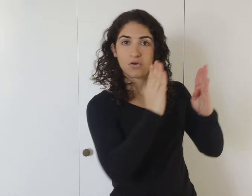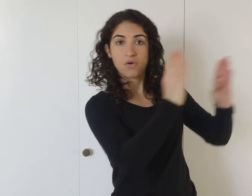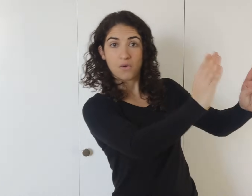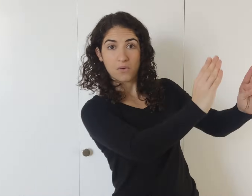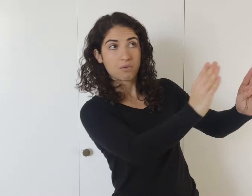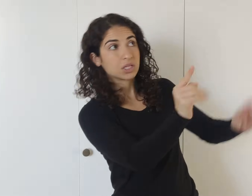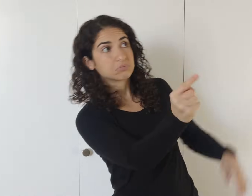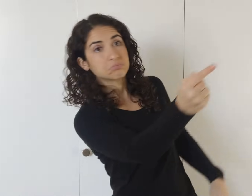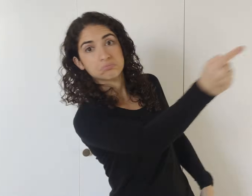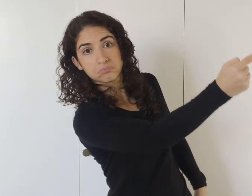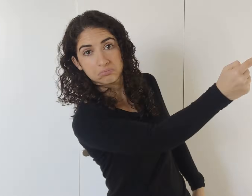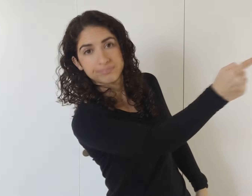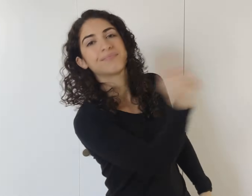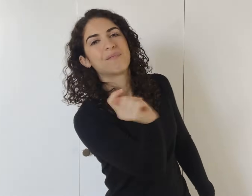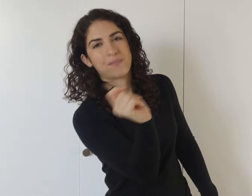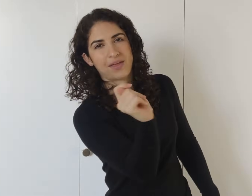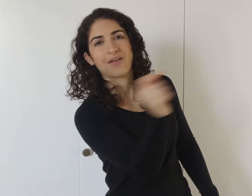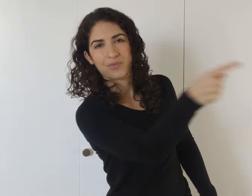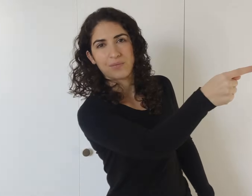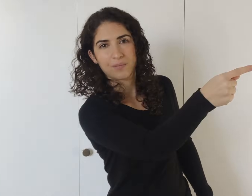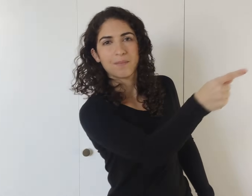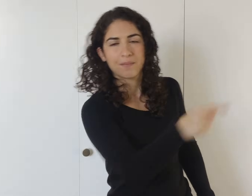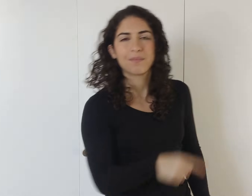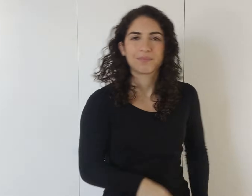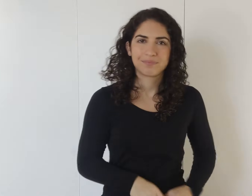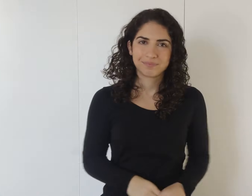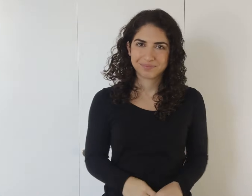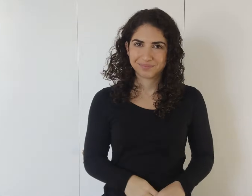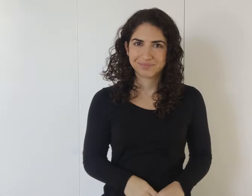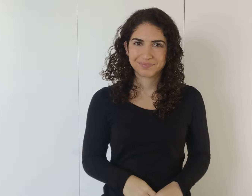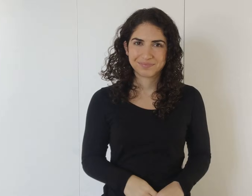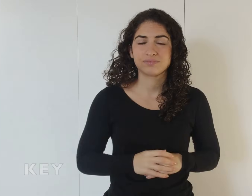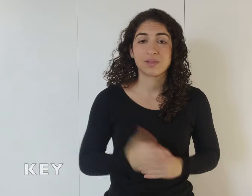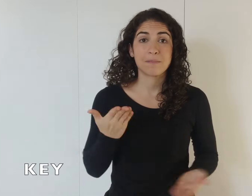maybe: "There's a hallway, through there is the bathroom."